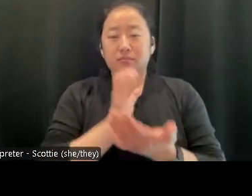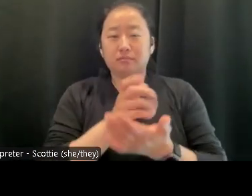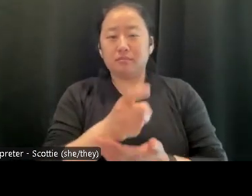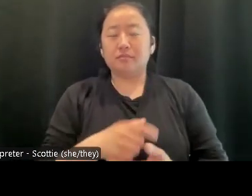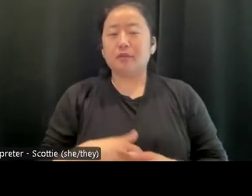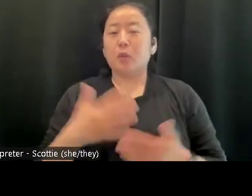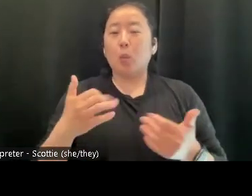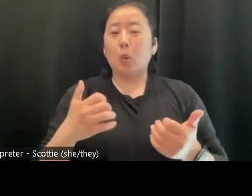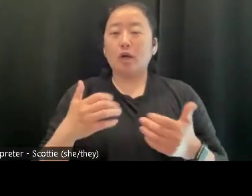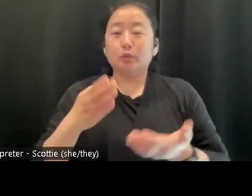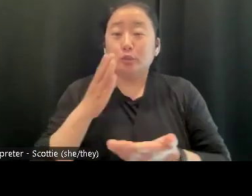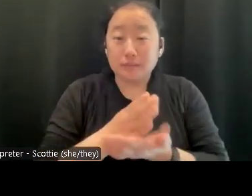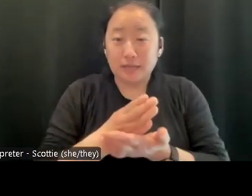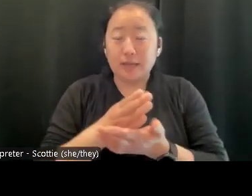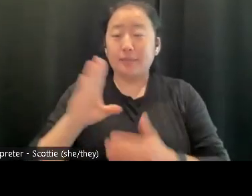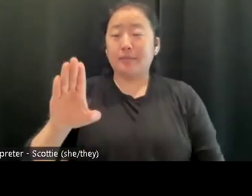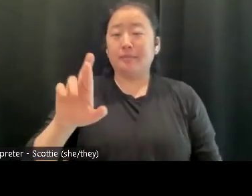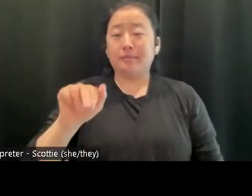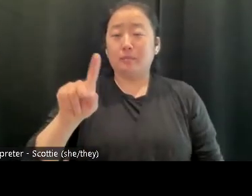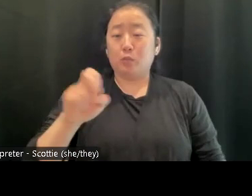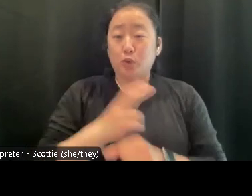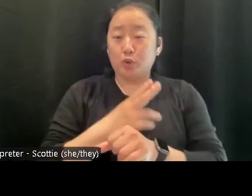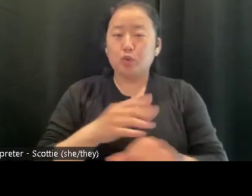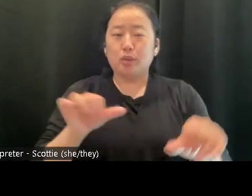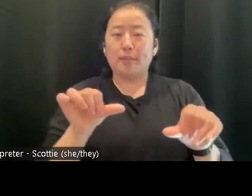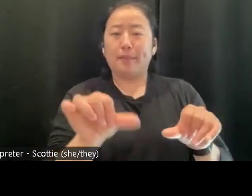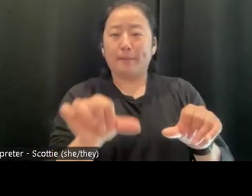on the bake of this particular item that was fabricated through the Utah program.